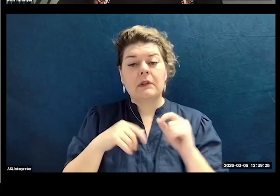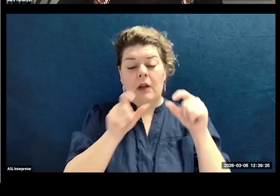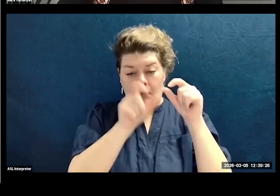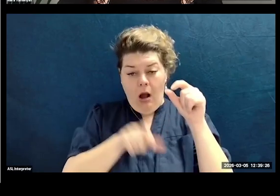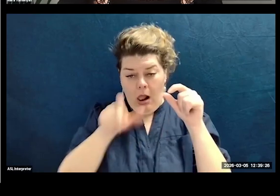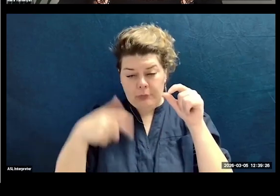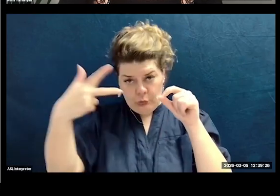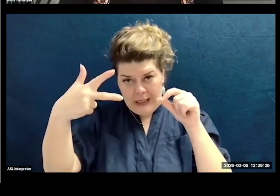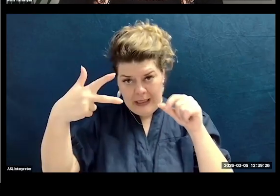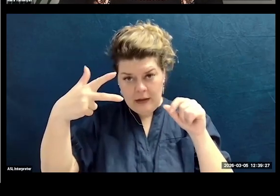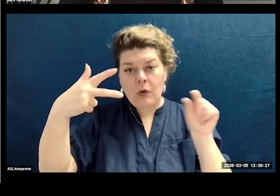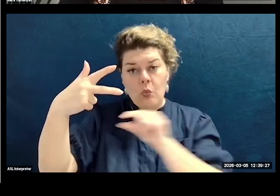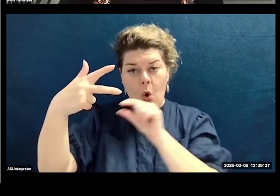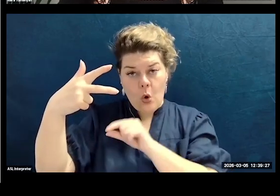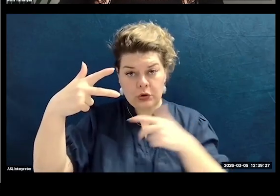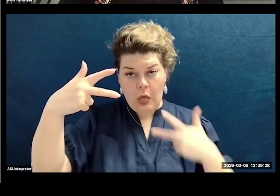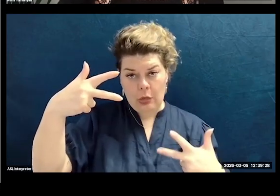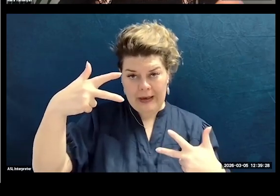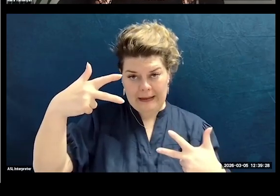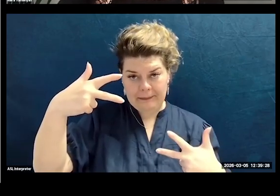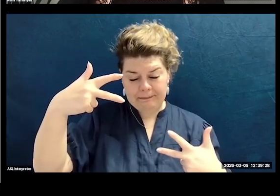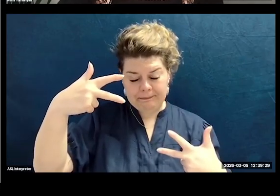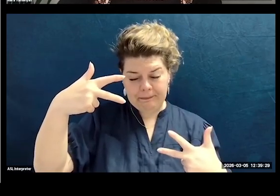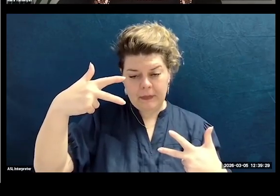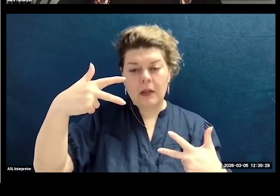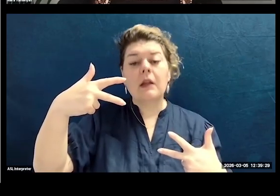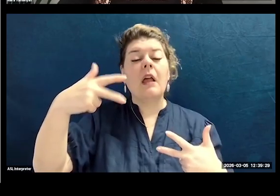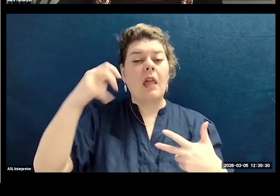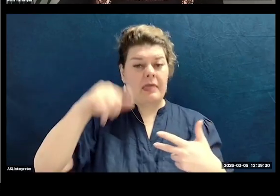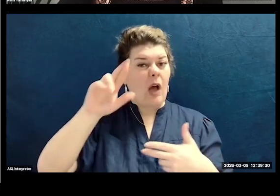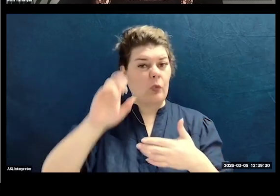And then this redesigned version allows the screen reader